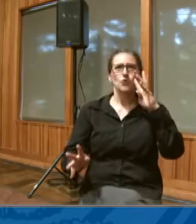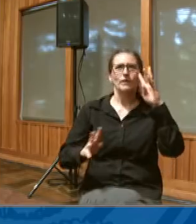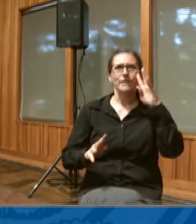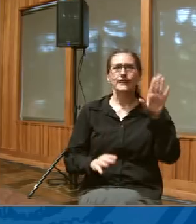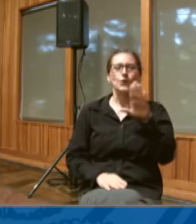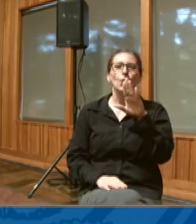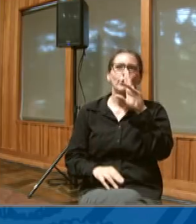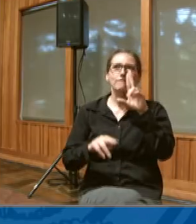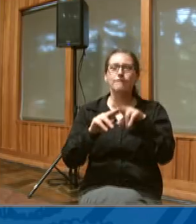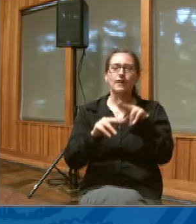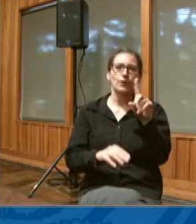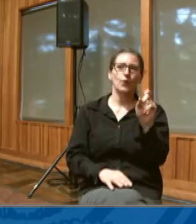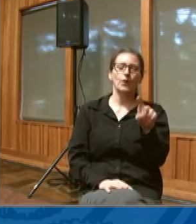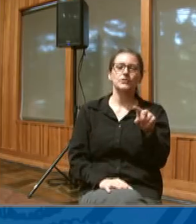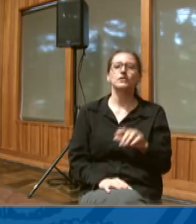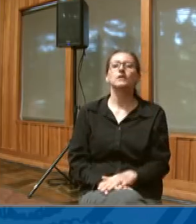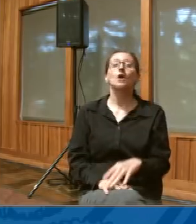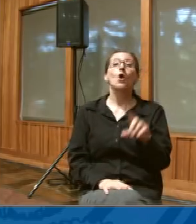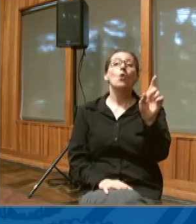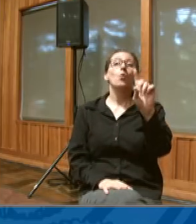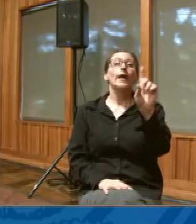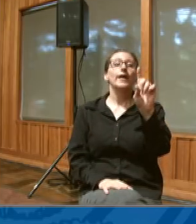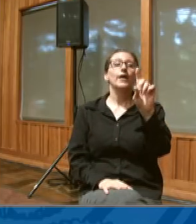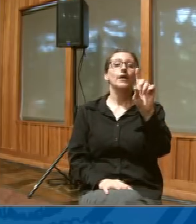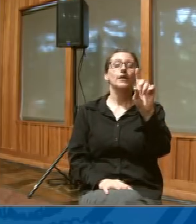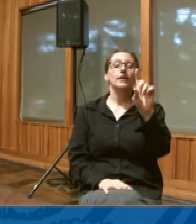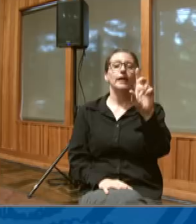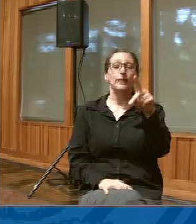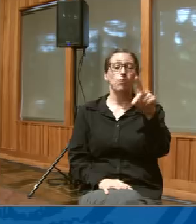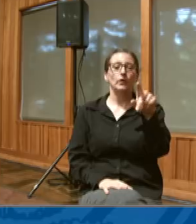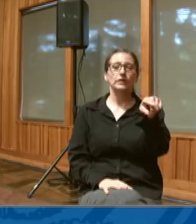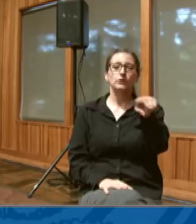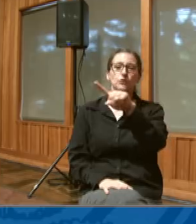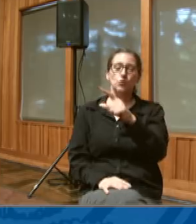GO. SKIP ONE QUESTION. MAKE IT UP. >> HERE WE GO.